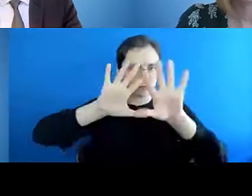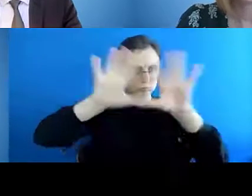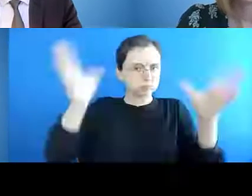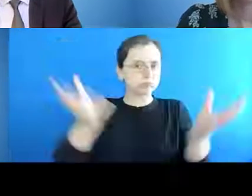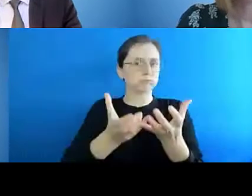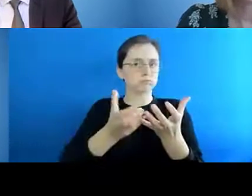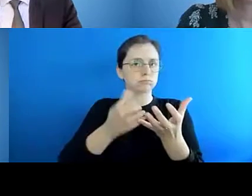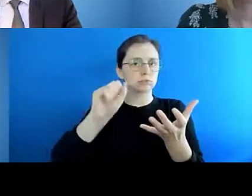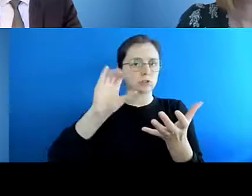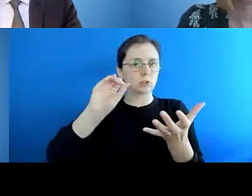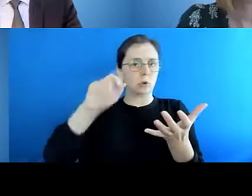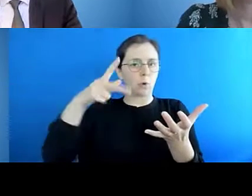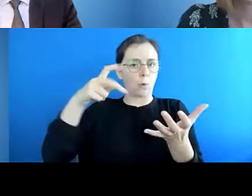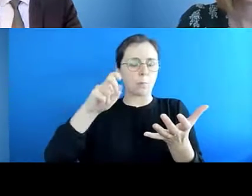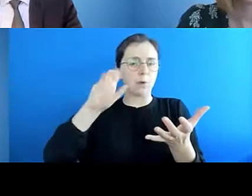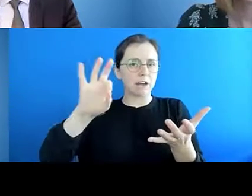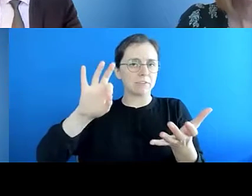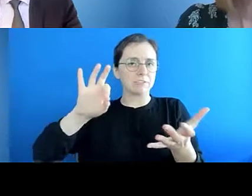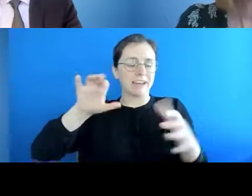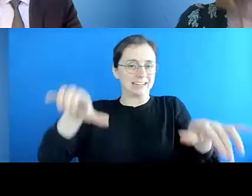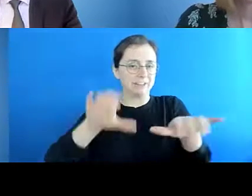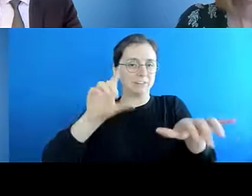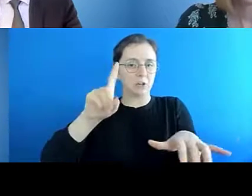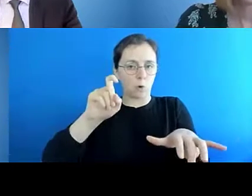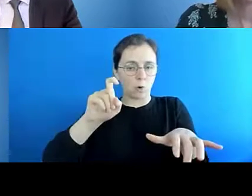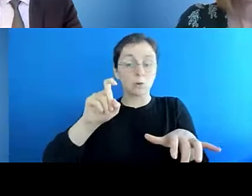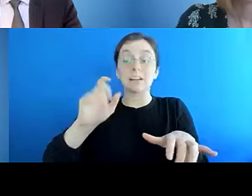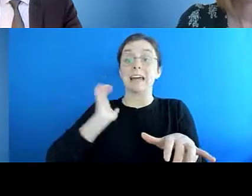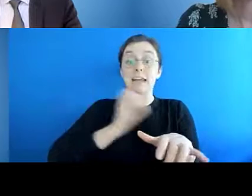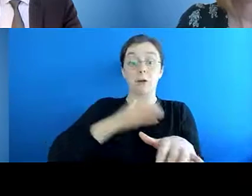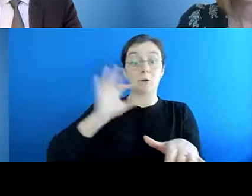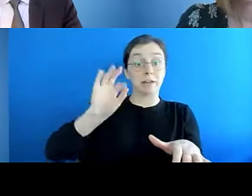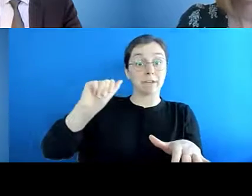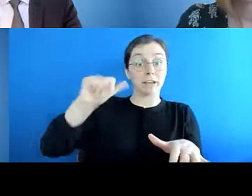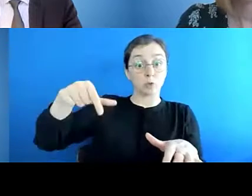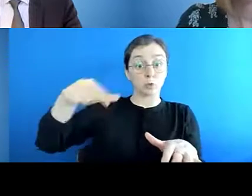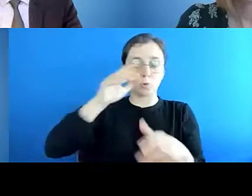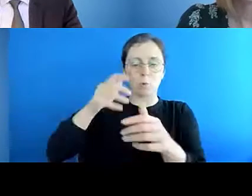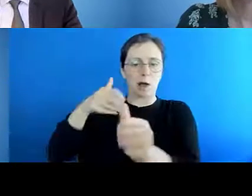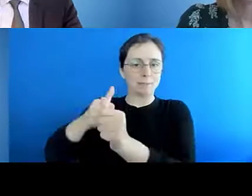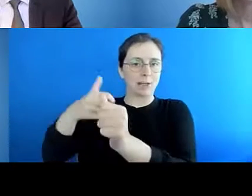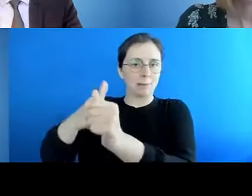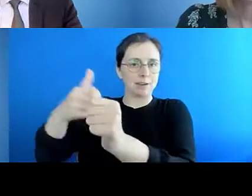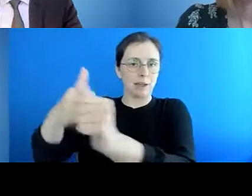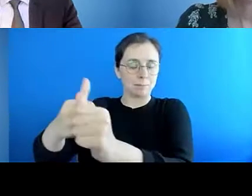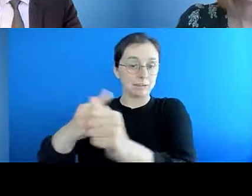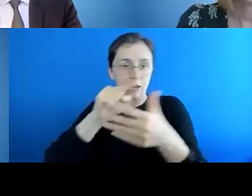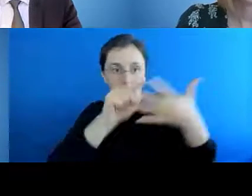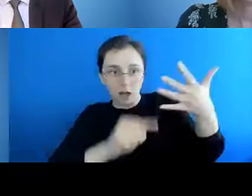and will update FAQs accordingly to communicate which ones are subject to the policy and which are not,